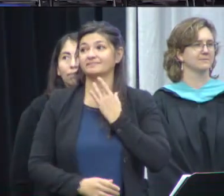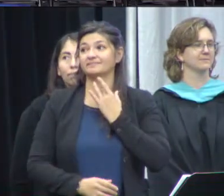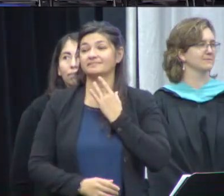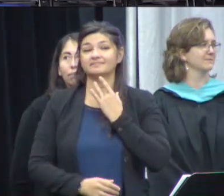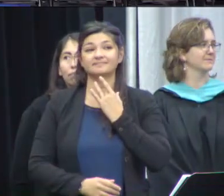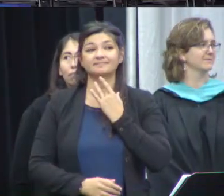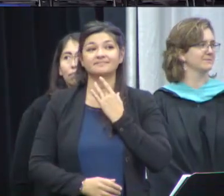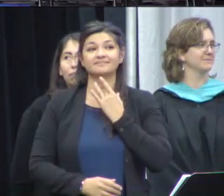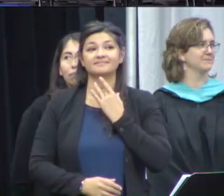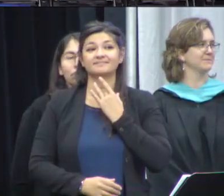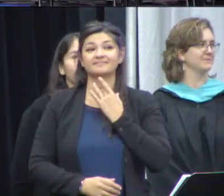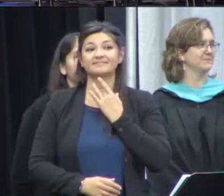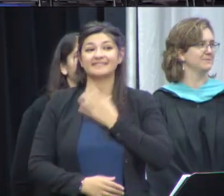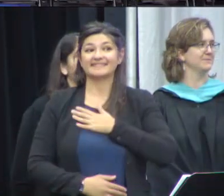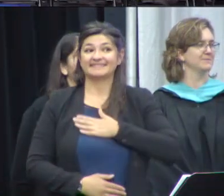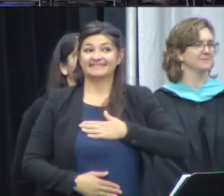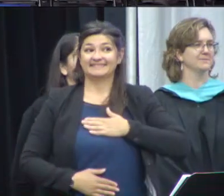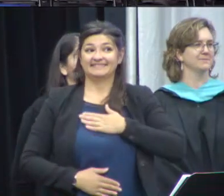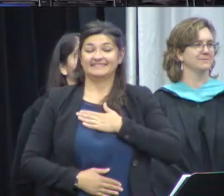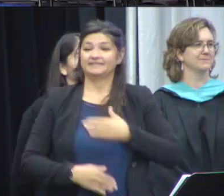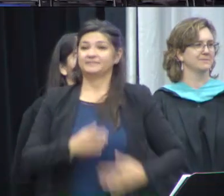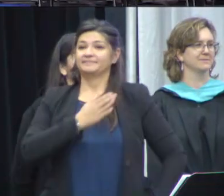At this time, will you join me in the Pledge of Allegiance?